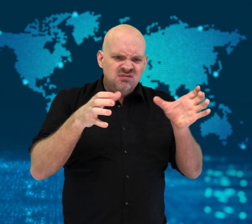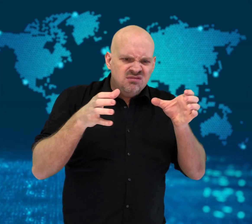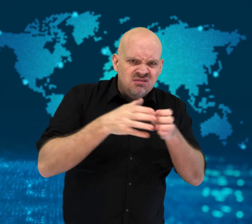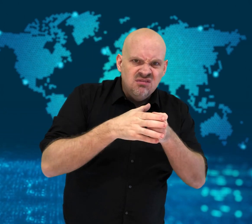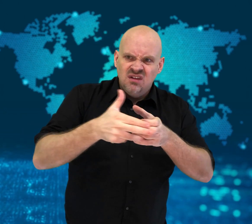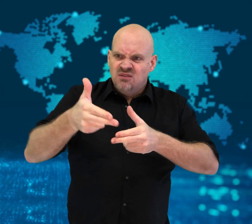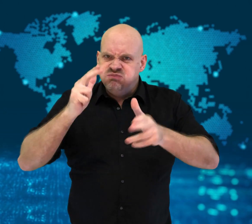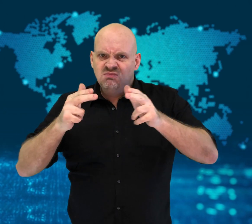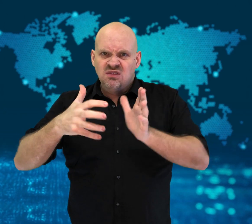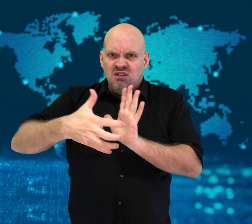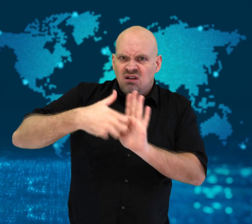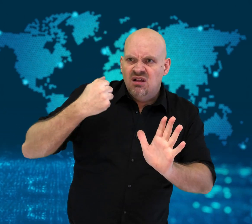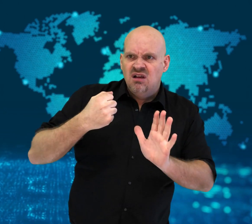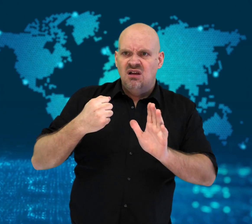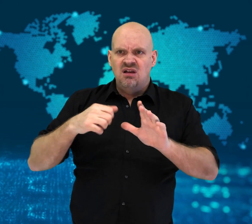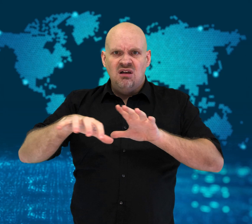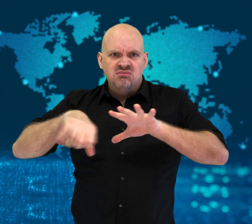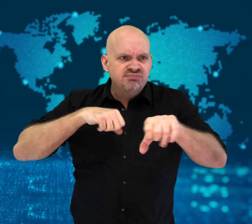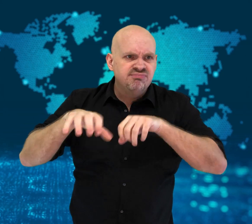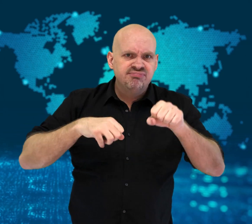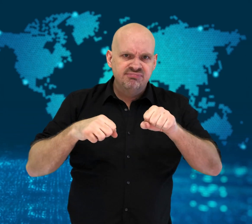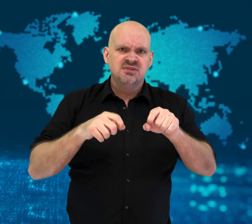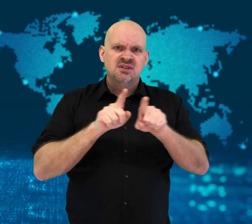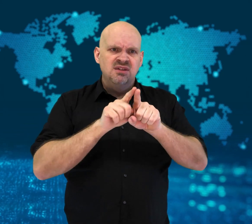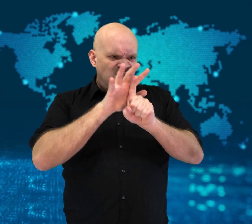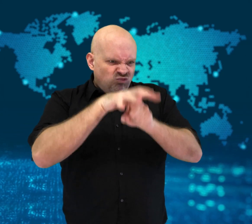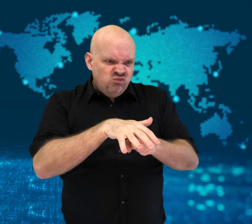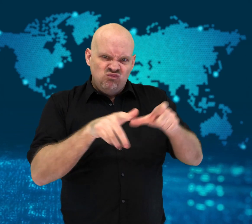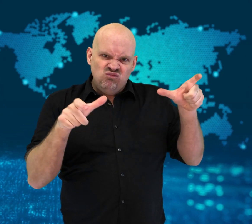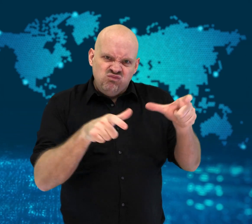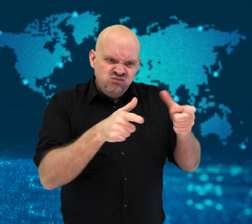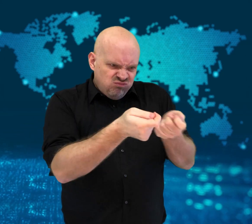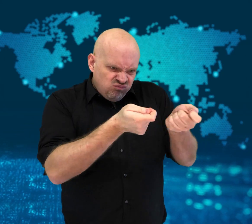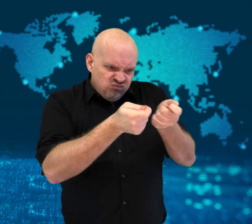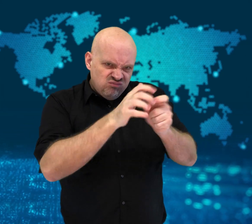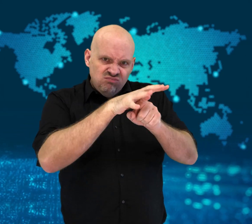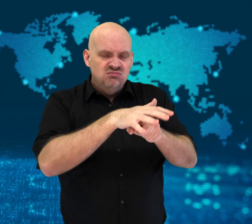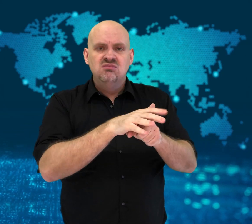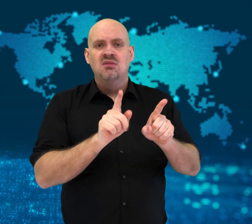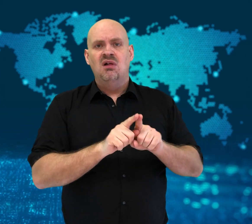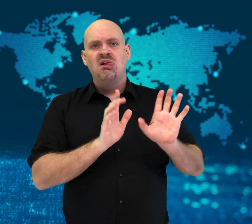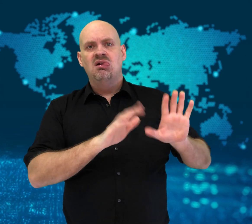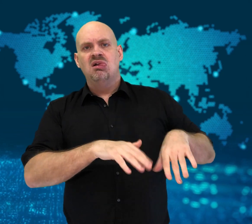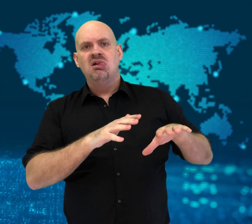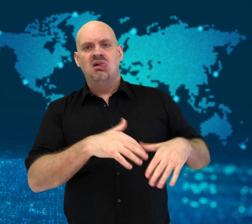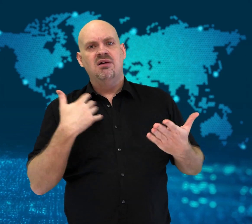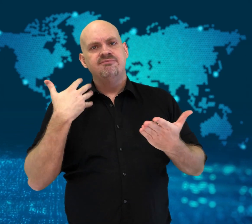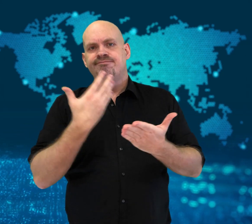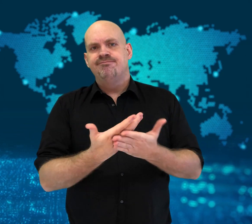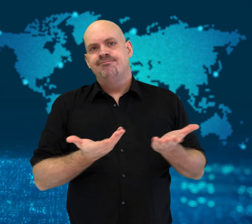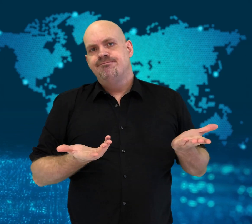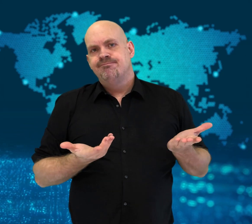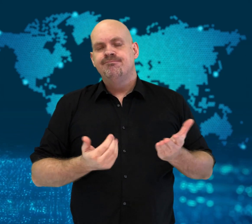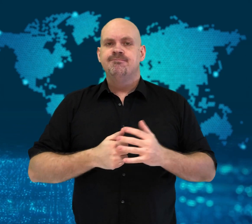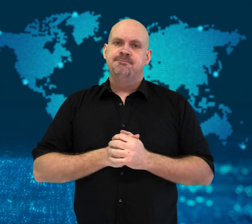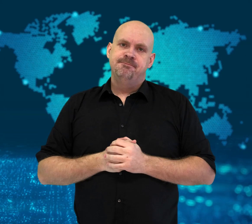more to prevent gangs from operating in northwest Nigeria.